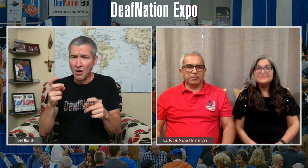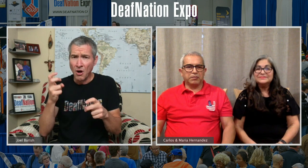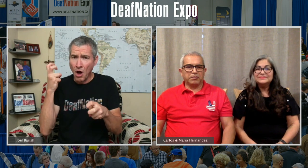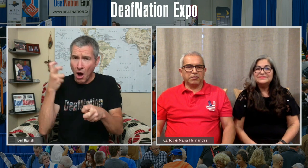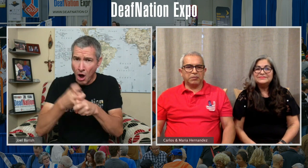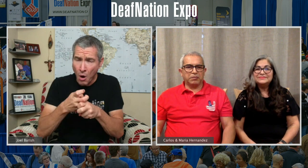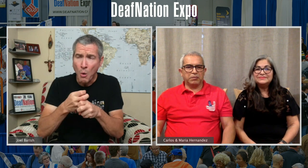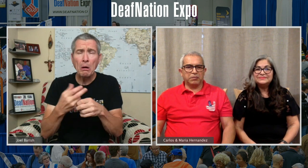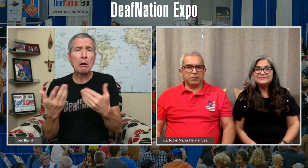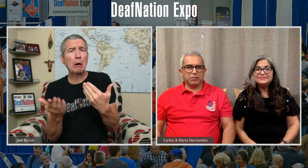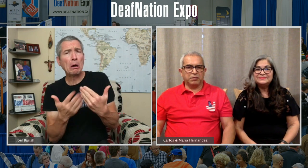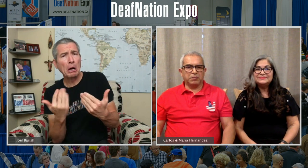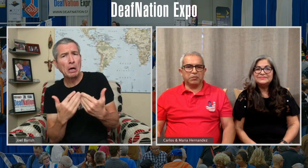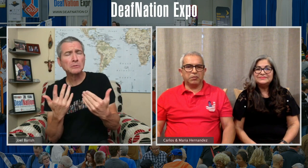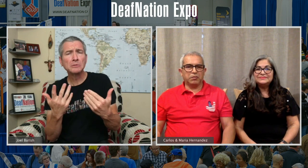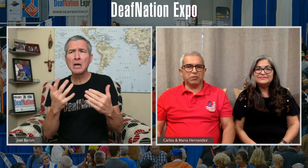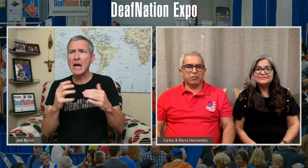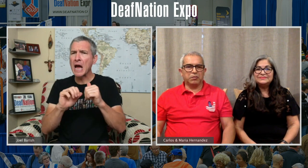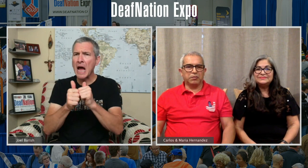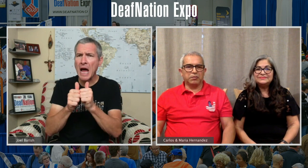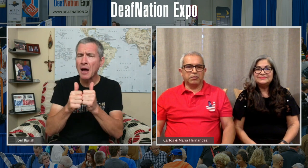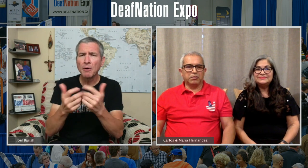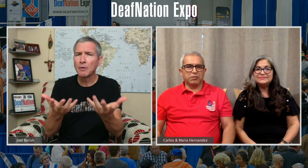Is that hard or easy? How?